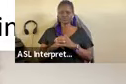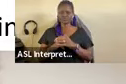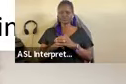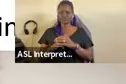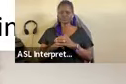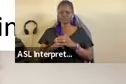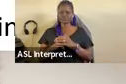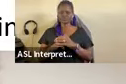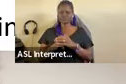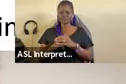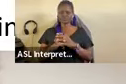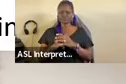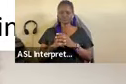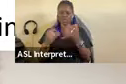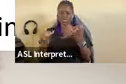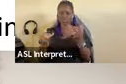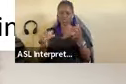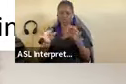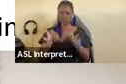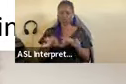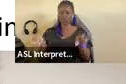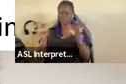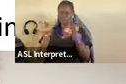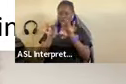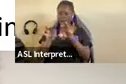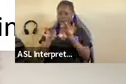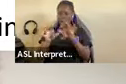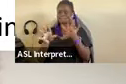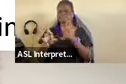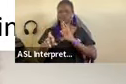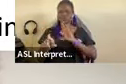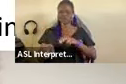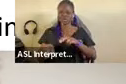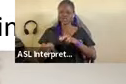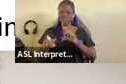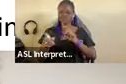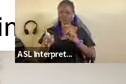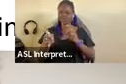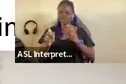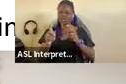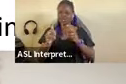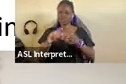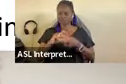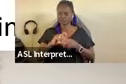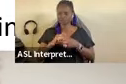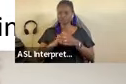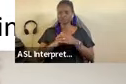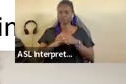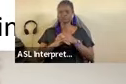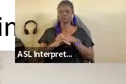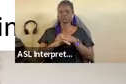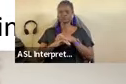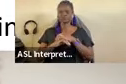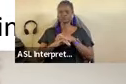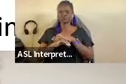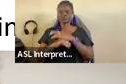The key point here is that our response is changing. We are breaking the existing COVID team,